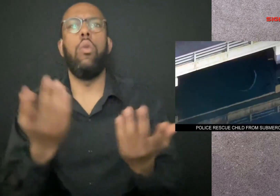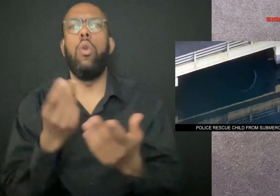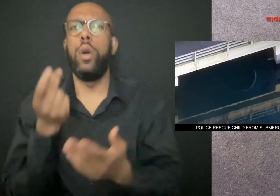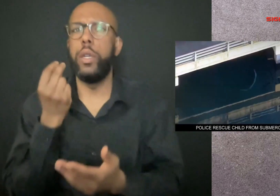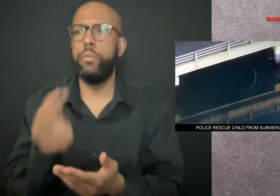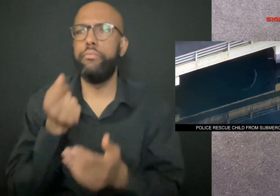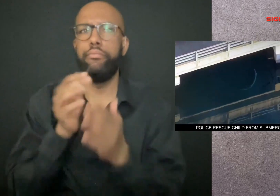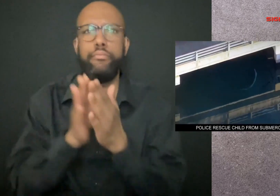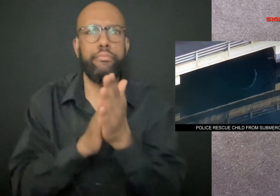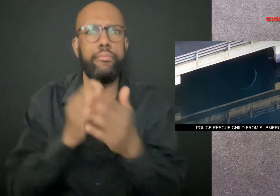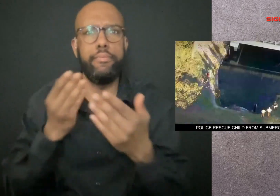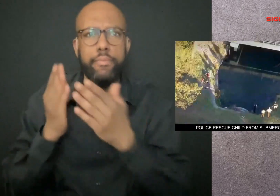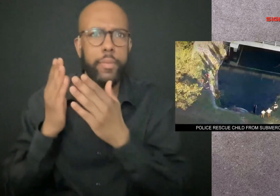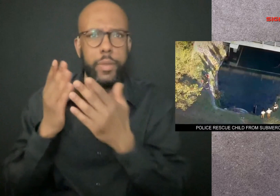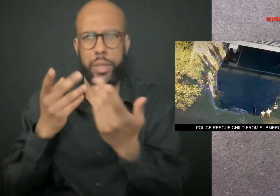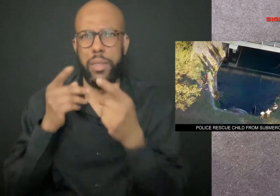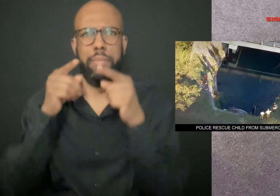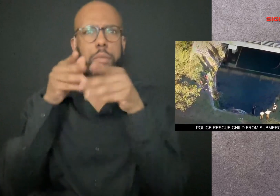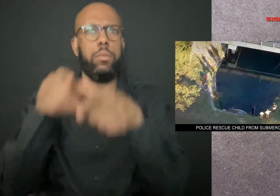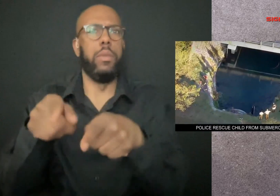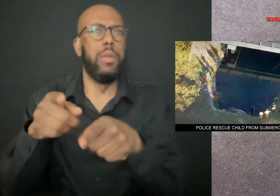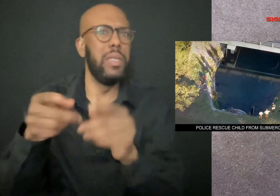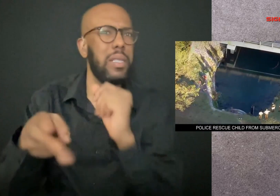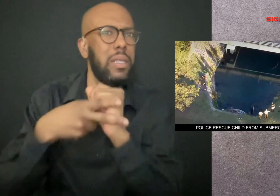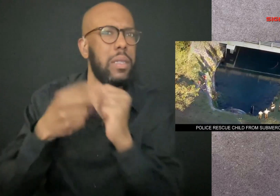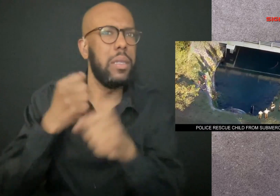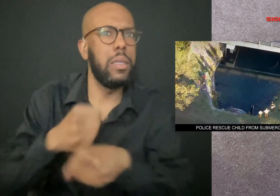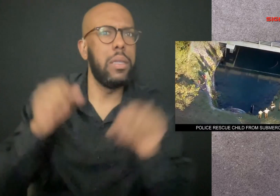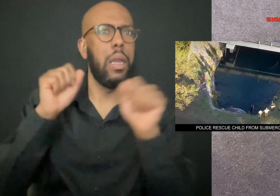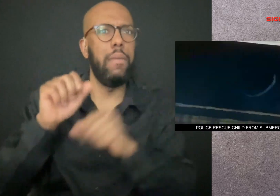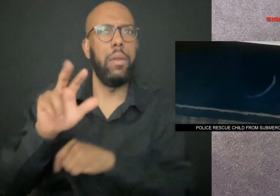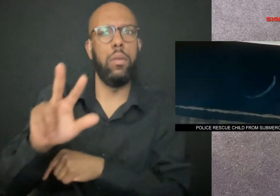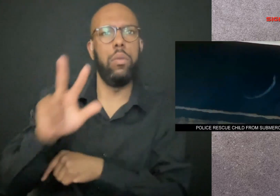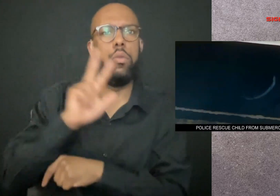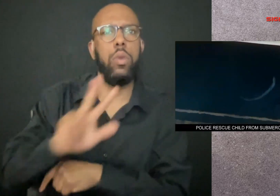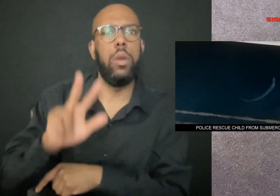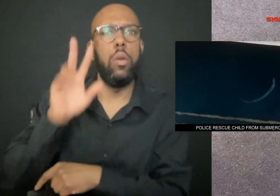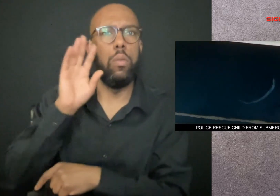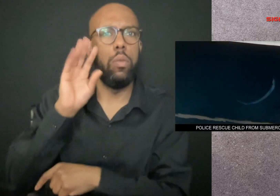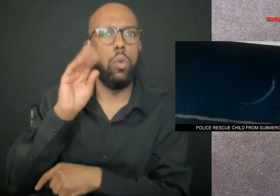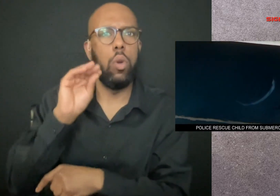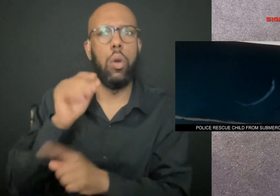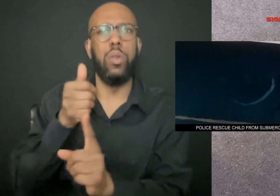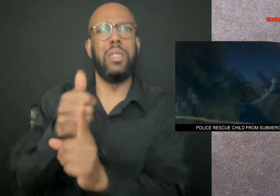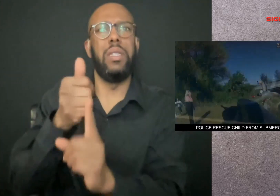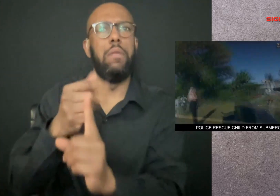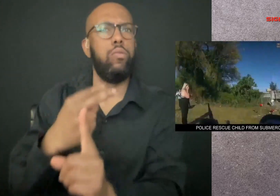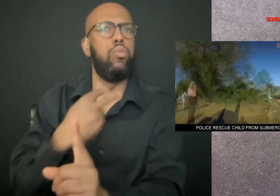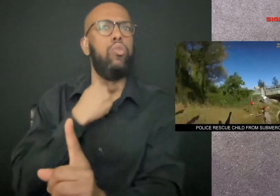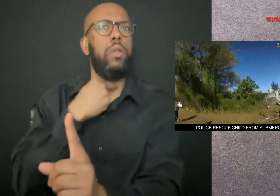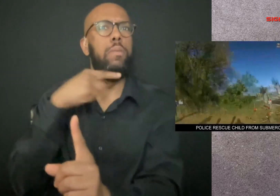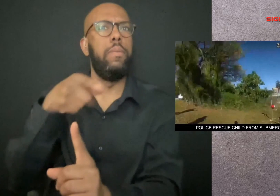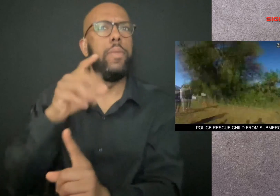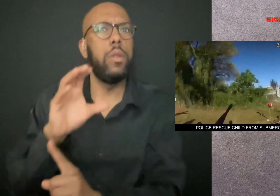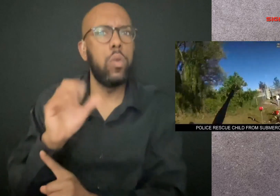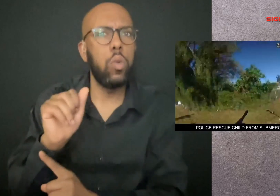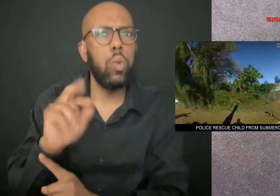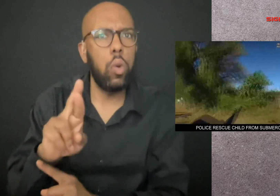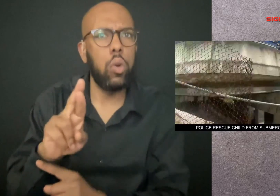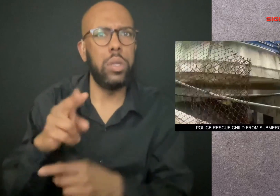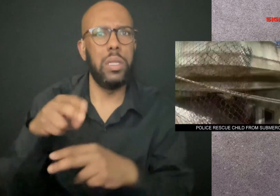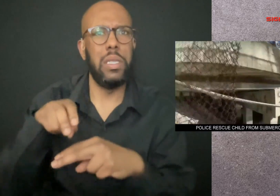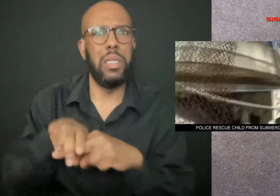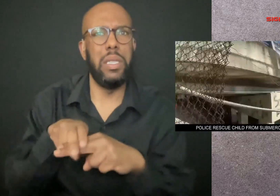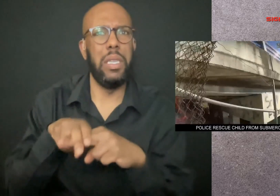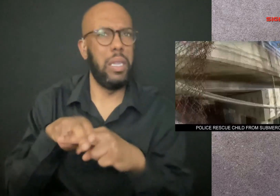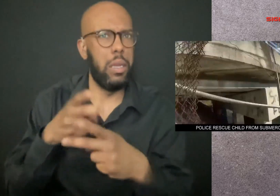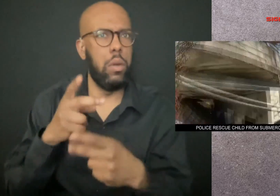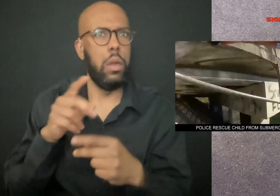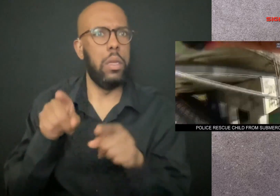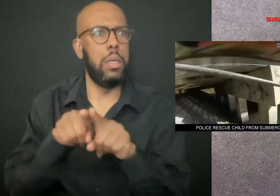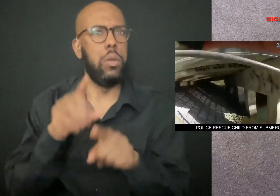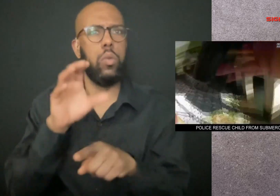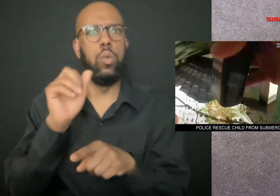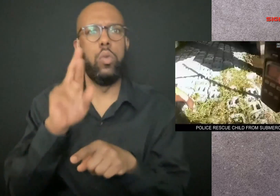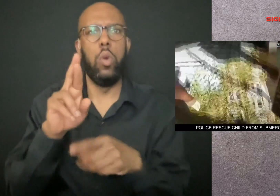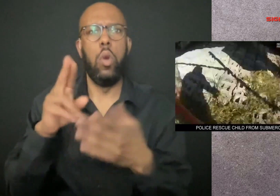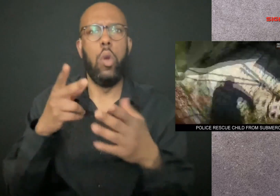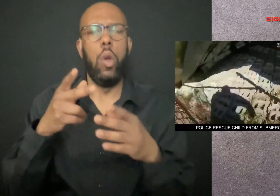or agree to take up the case themselves and hear arguments before the summer recess